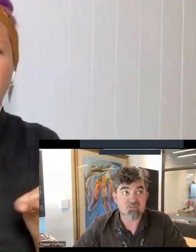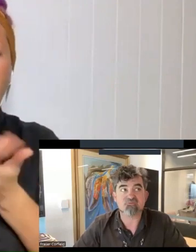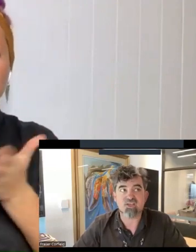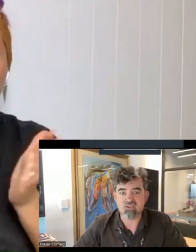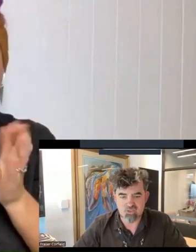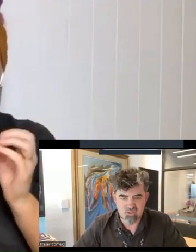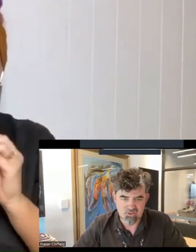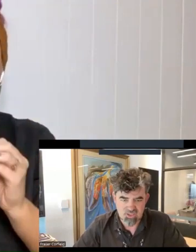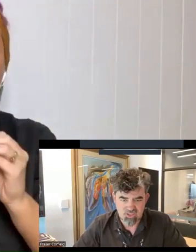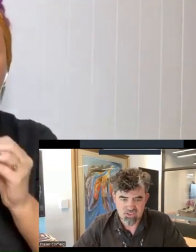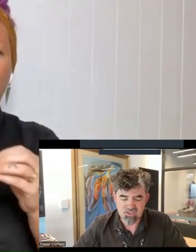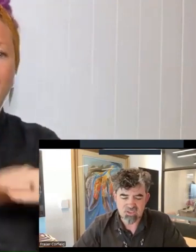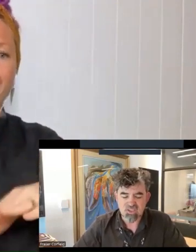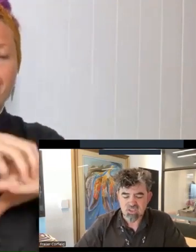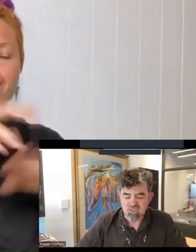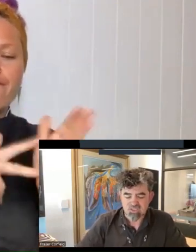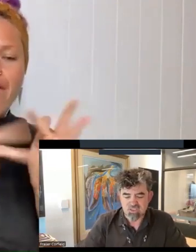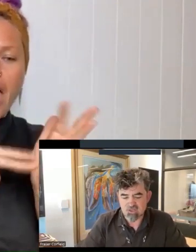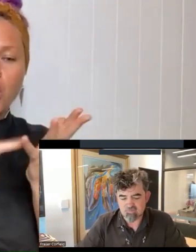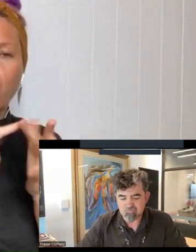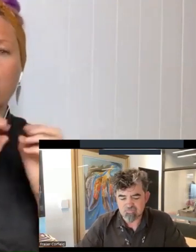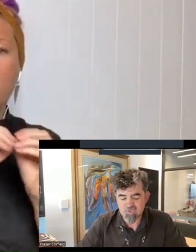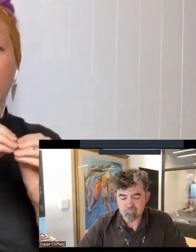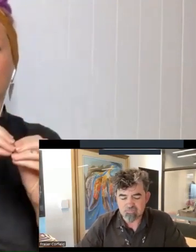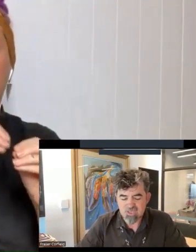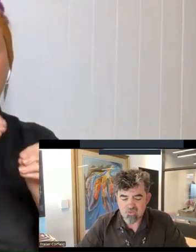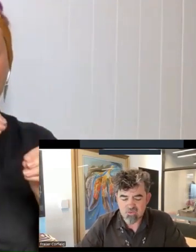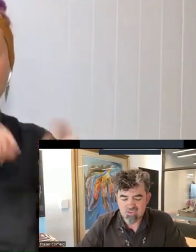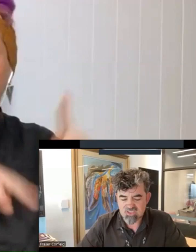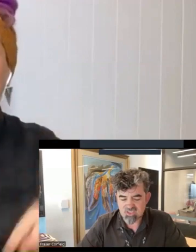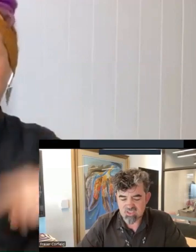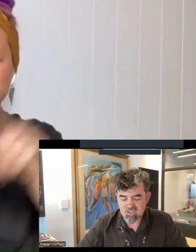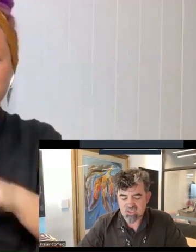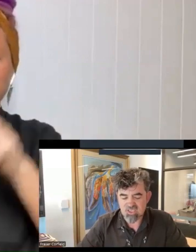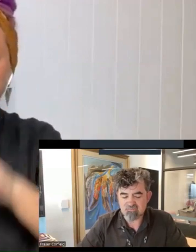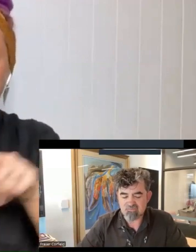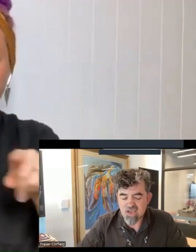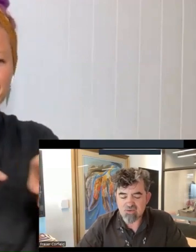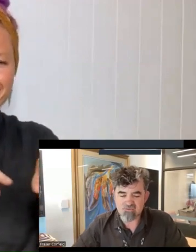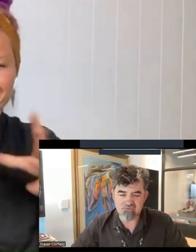to venue negotiations. So because the amount of